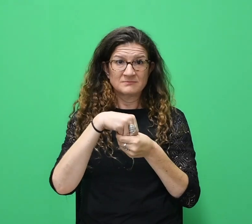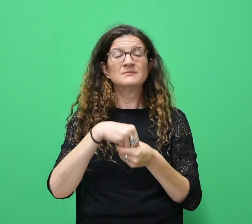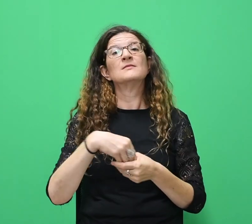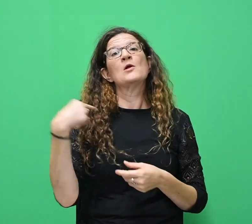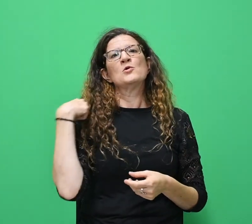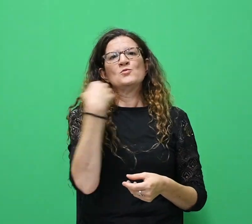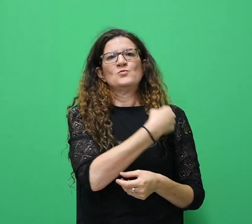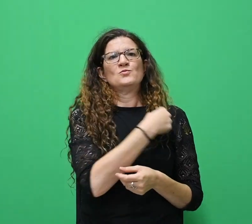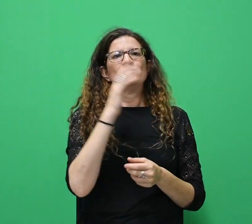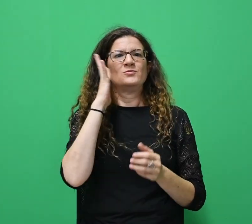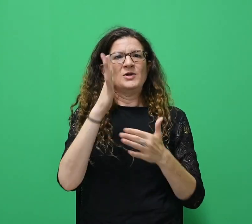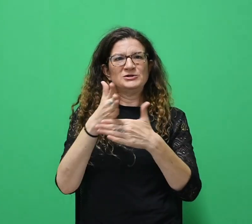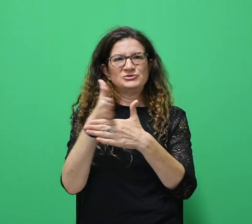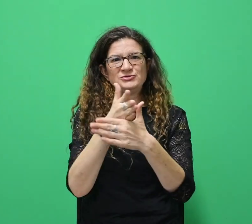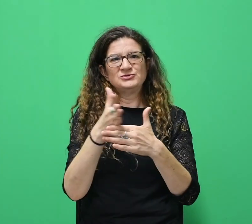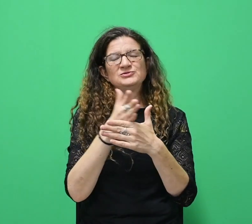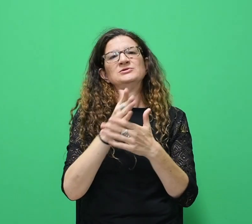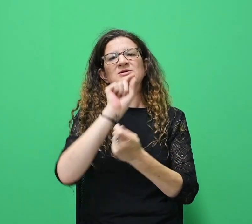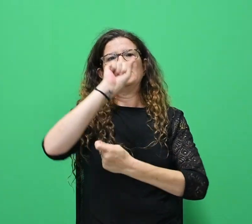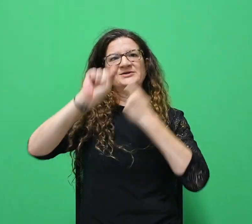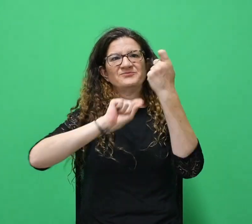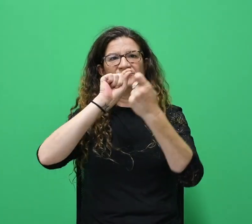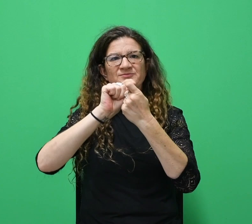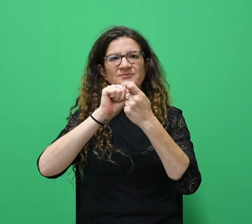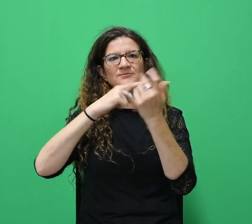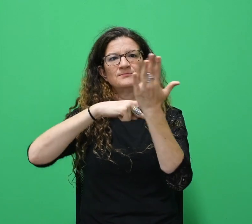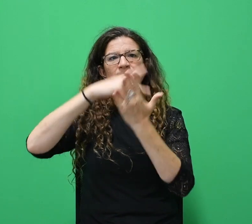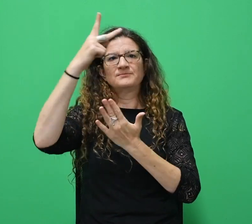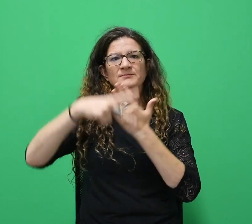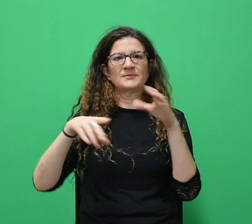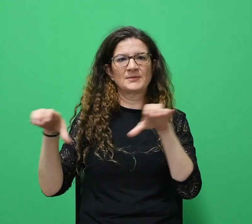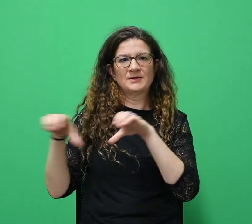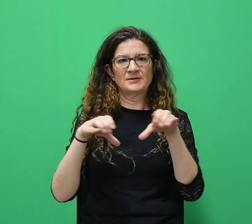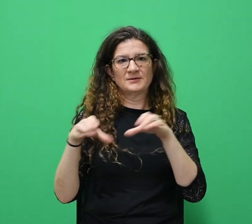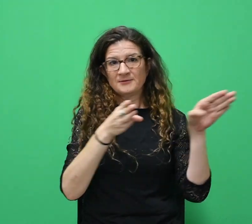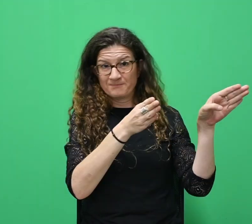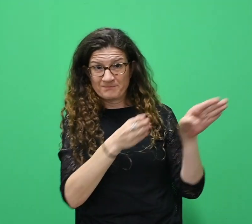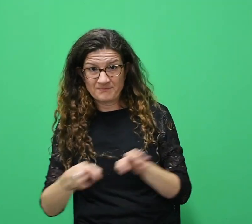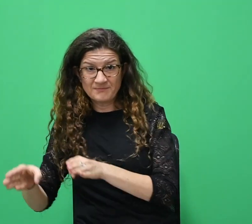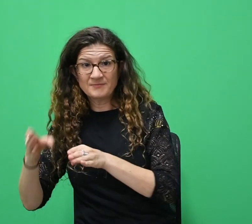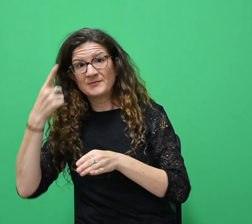We also will share exact program action plans